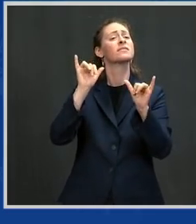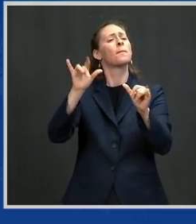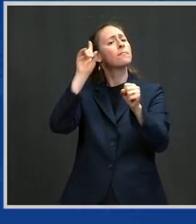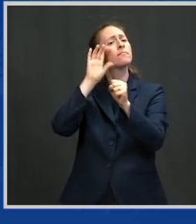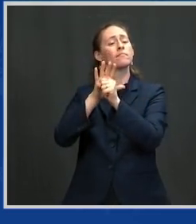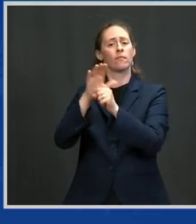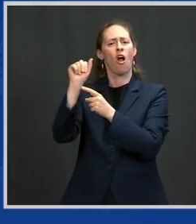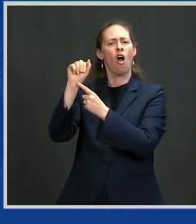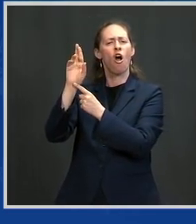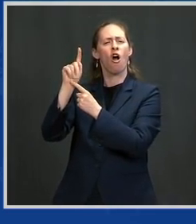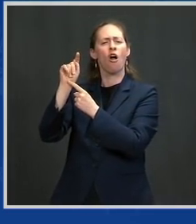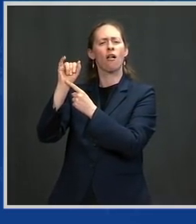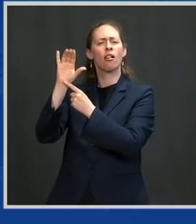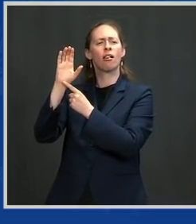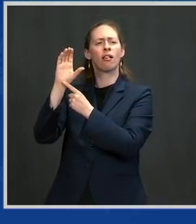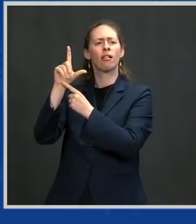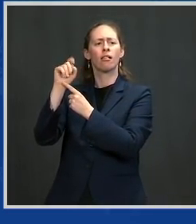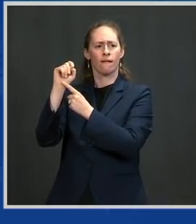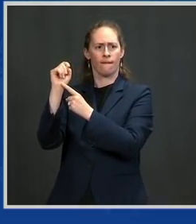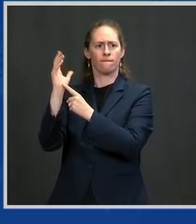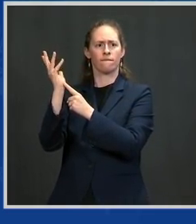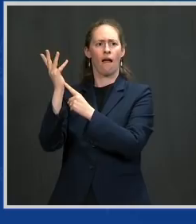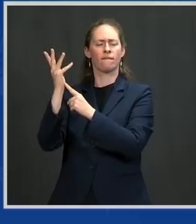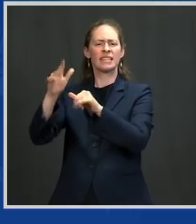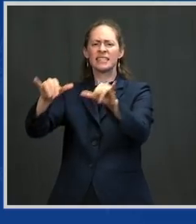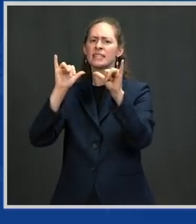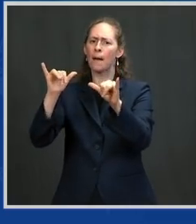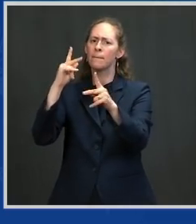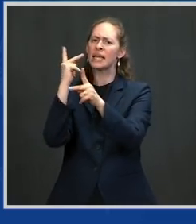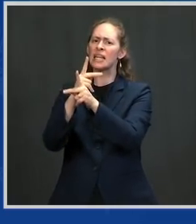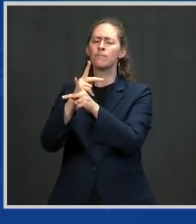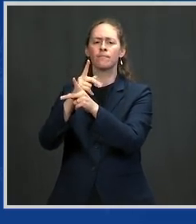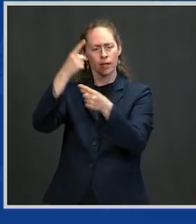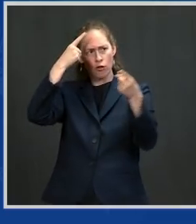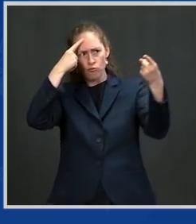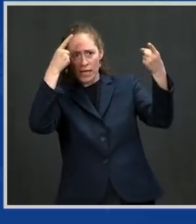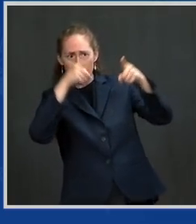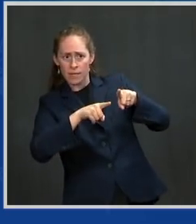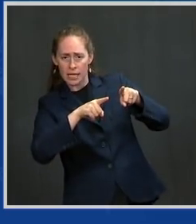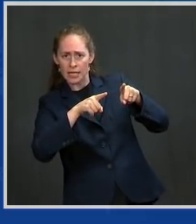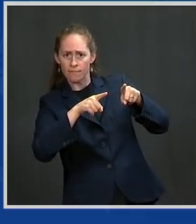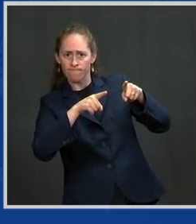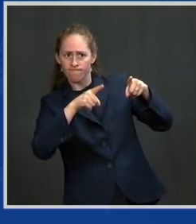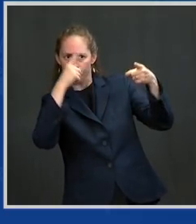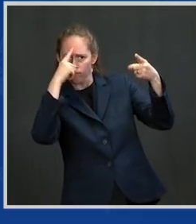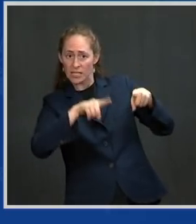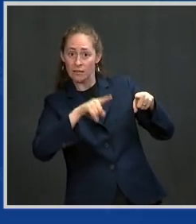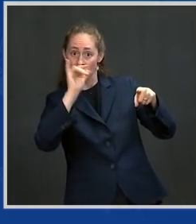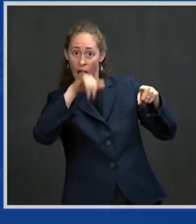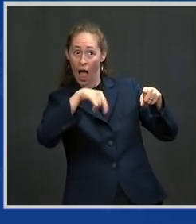Treaty is rock solid and unshakable. It's a sacred commitment.